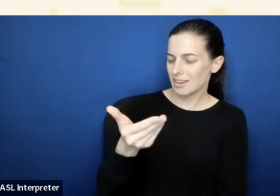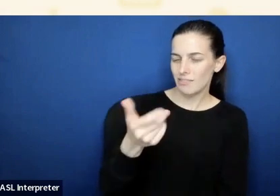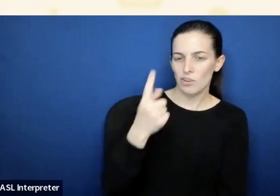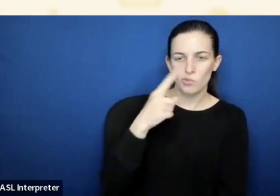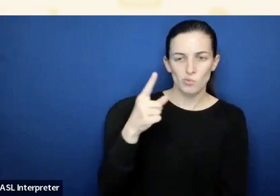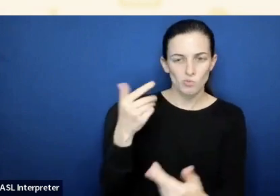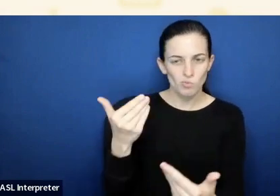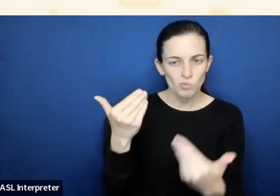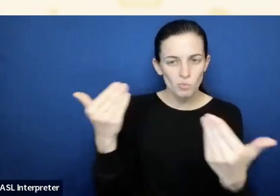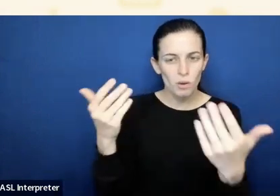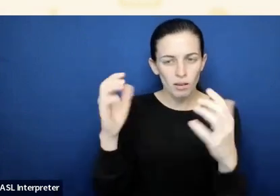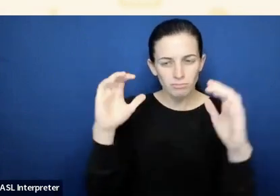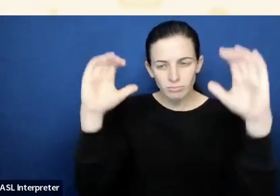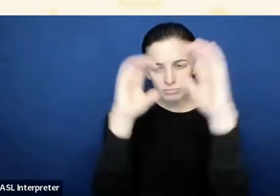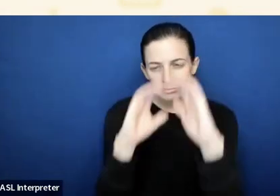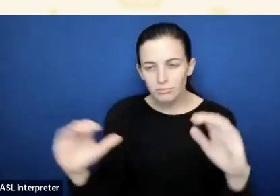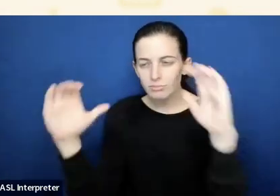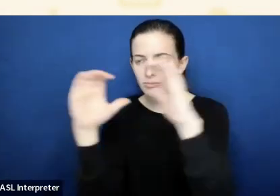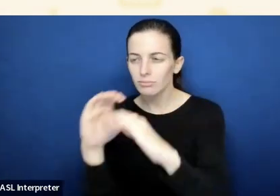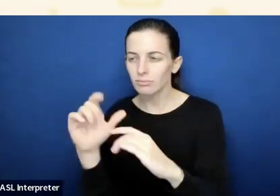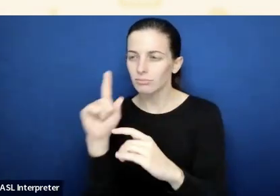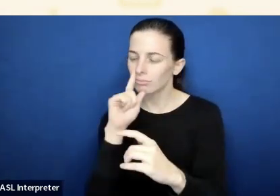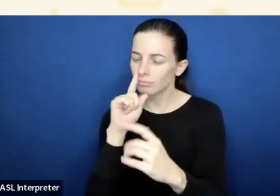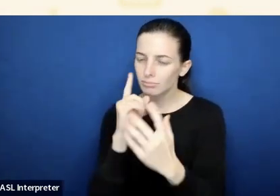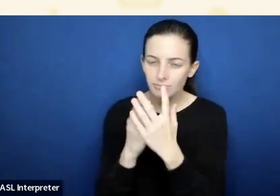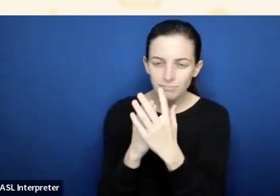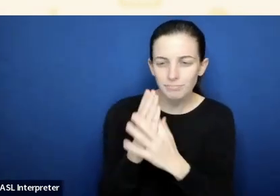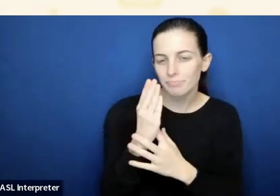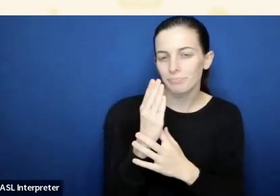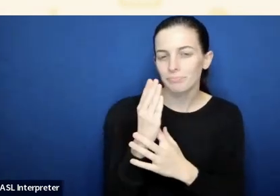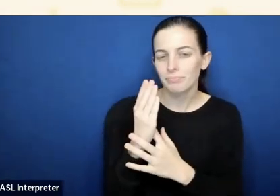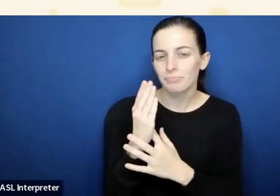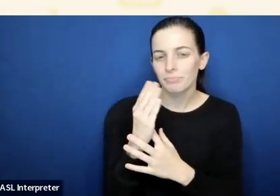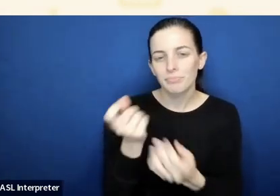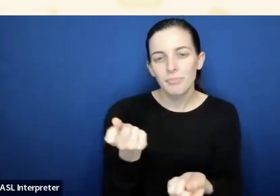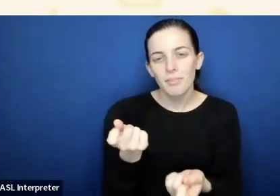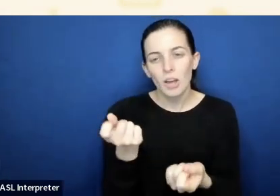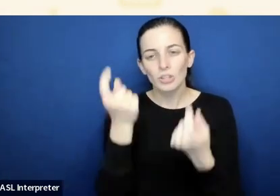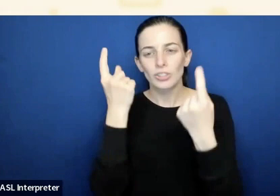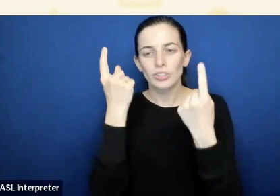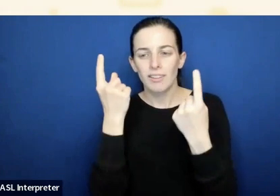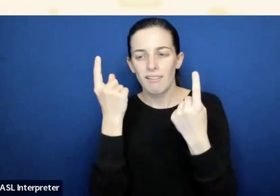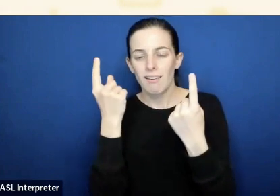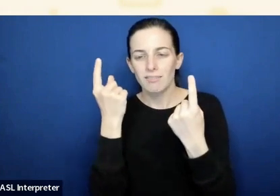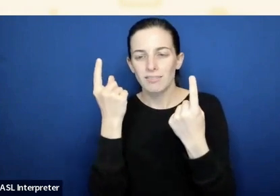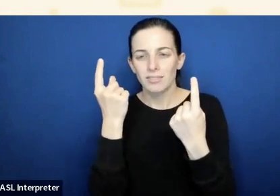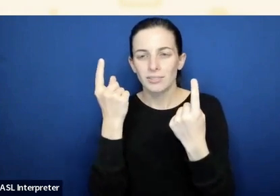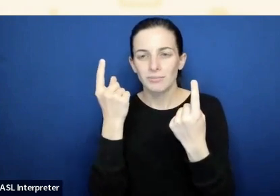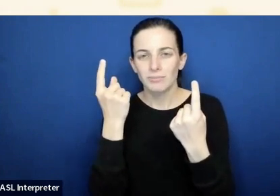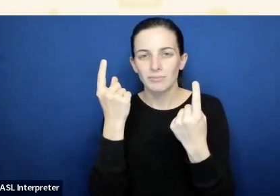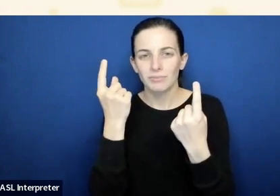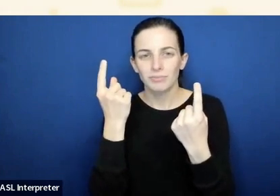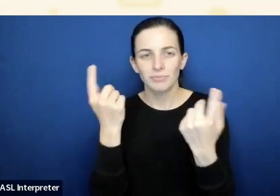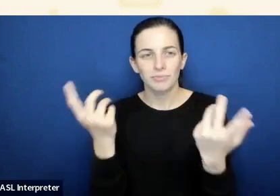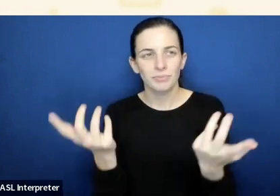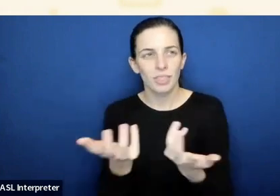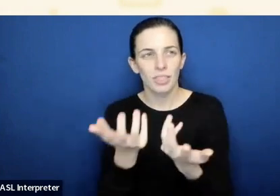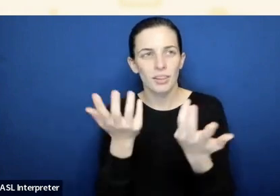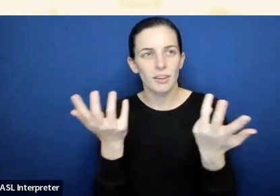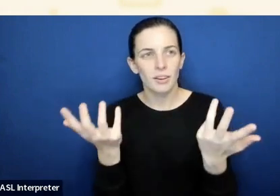and to emphasize a community within our community.